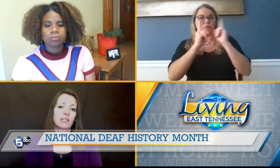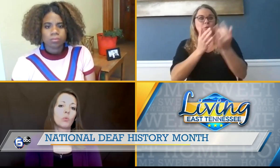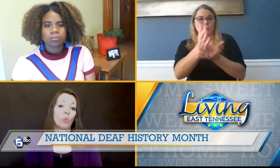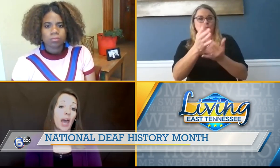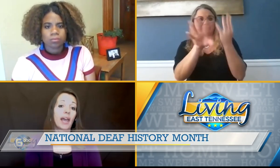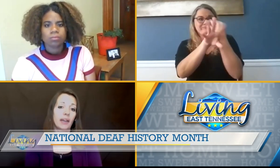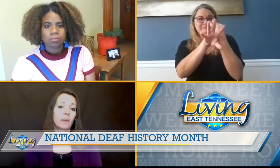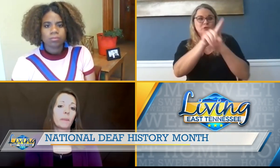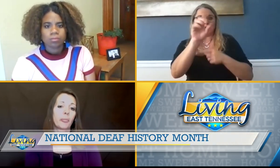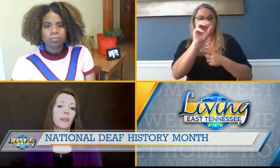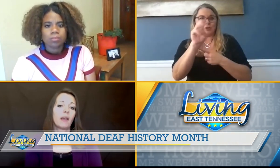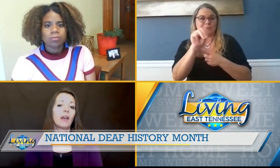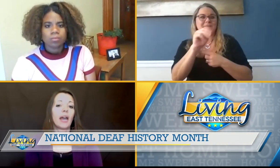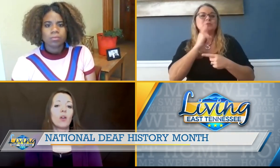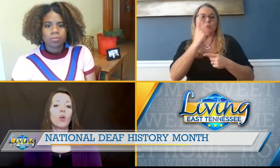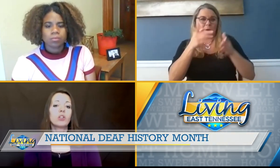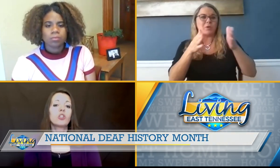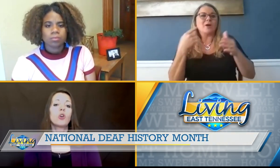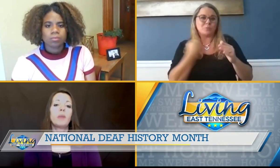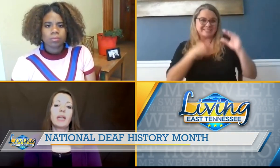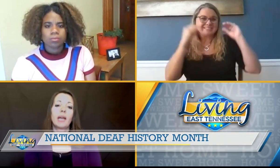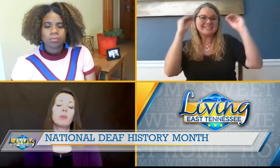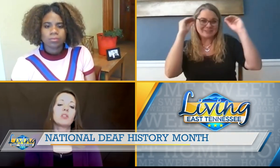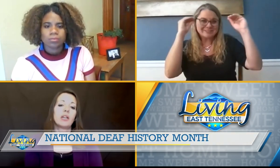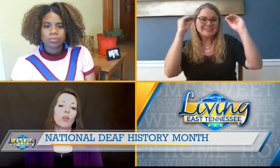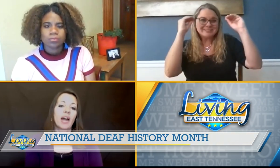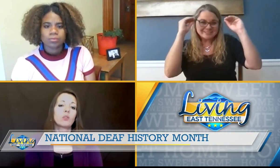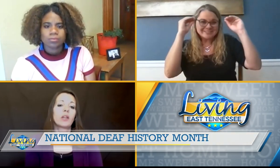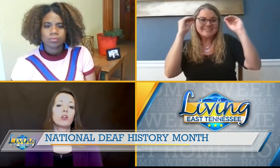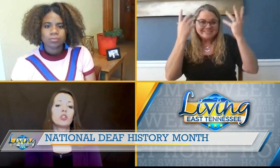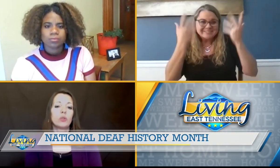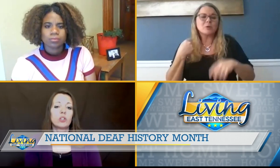FOR THE VISUAL ACT WE HAVE THAT HAS ALLOWED US THE ACCESS TO